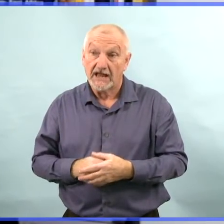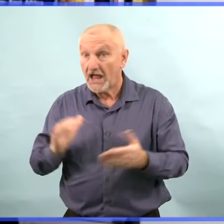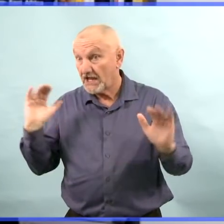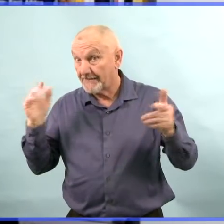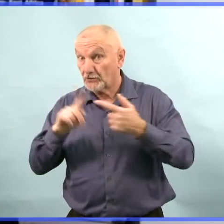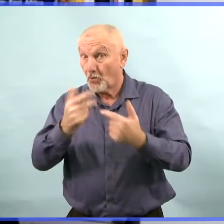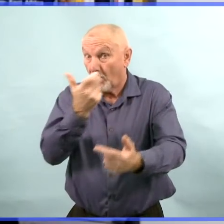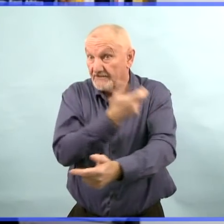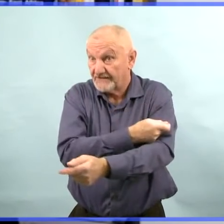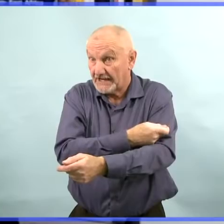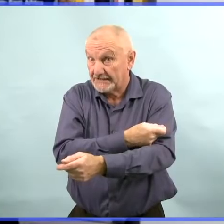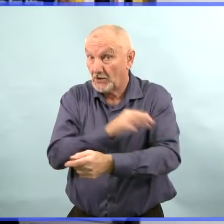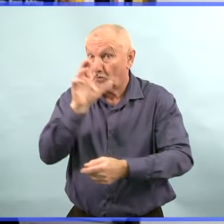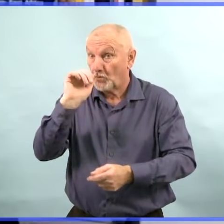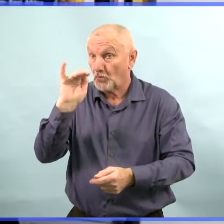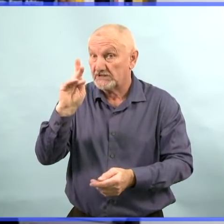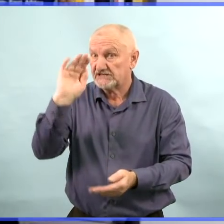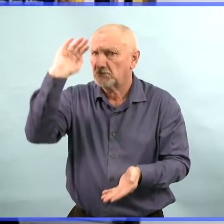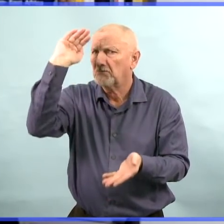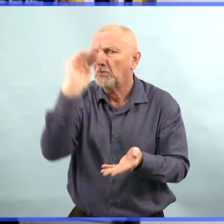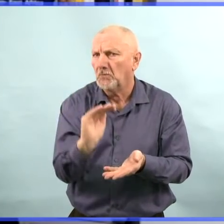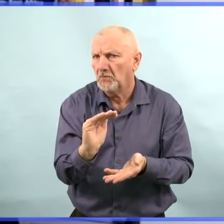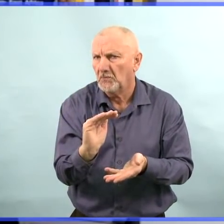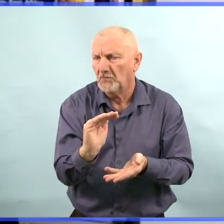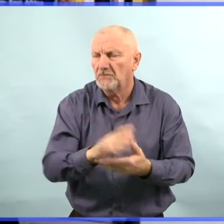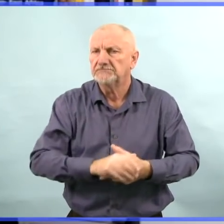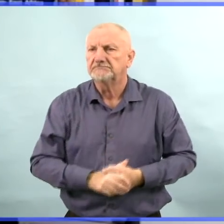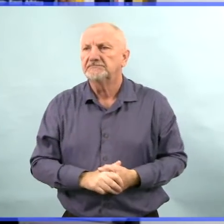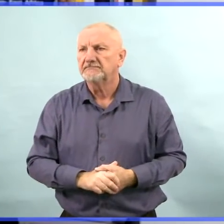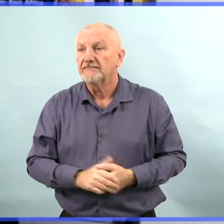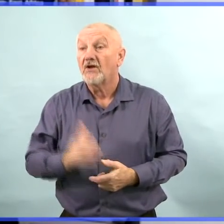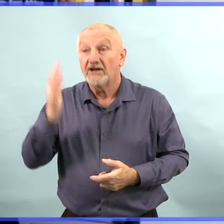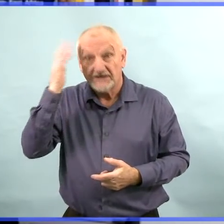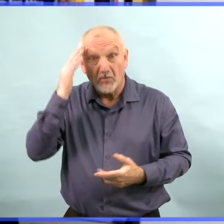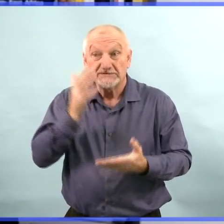um and so it's just going to be very important for our campaign that we